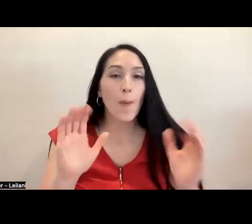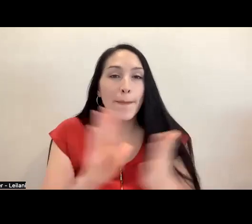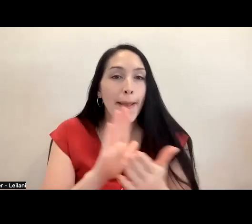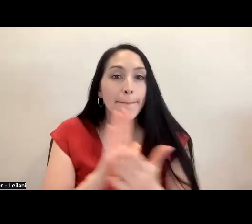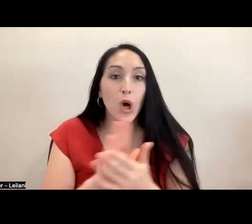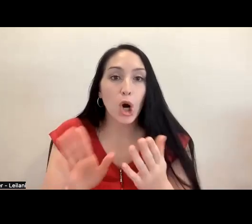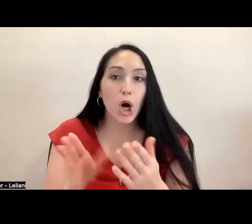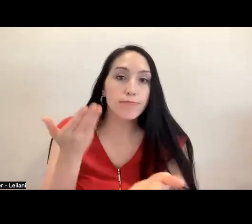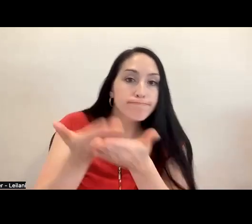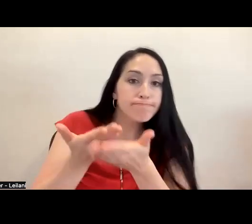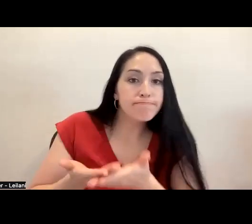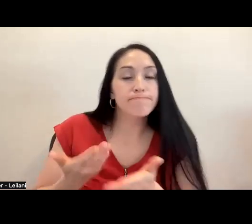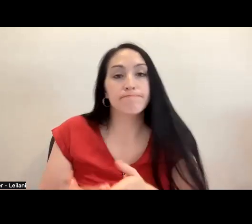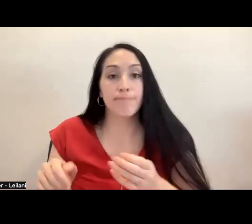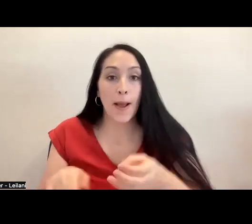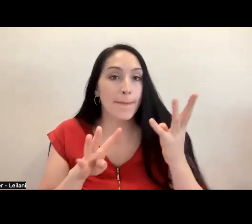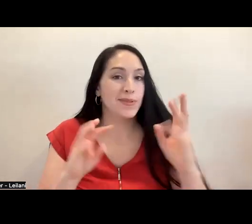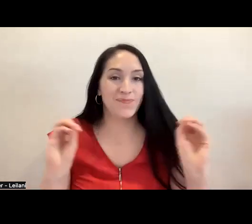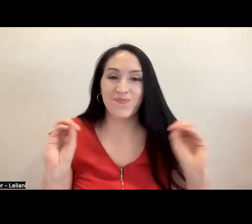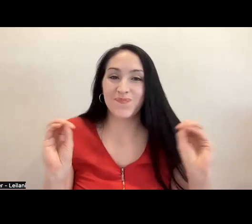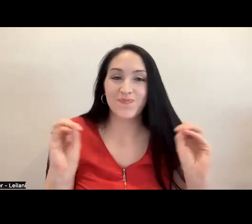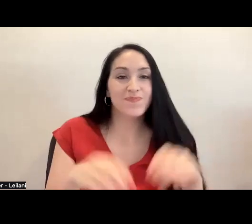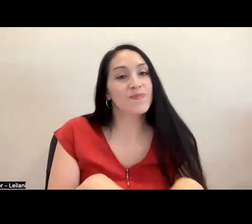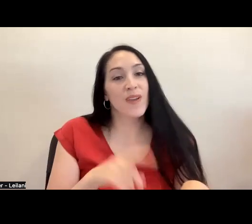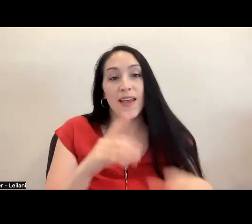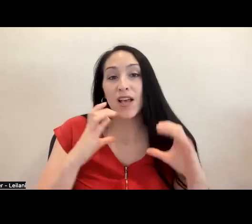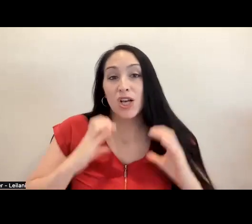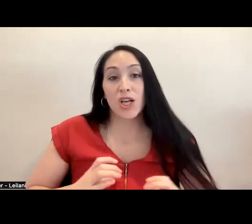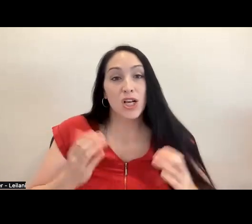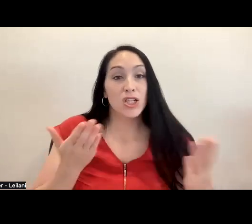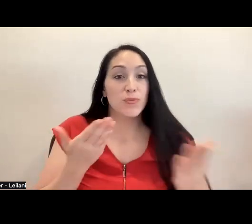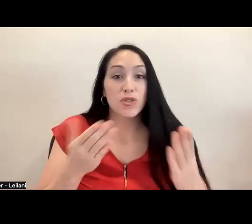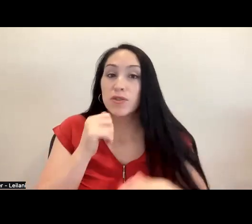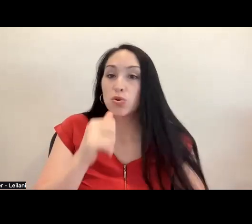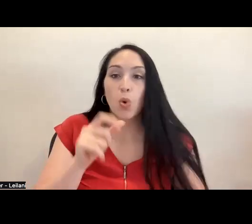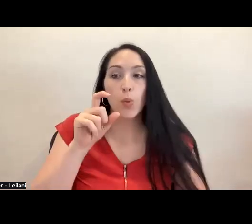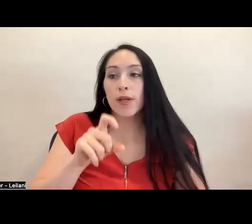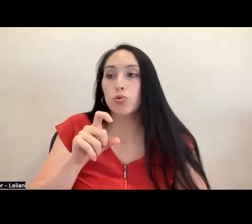11:55:03 My customer service team is not there to verify that you meet the disability requirements,